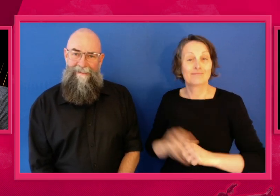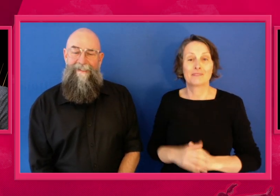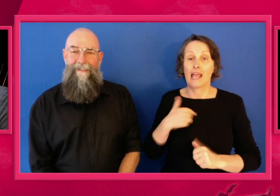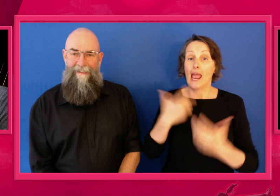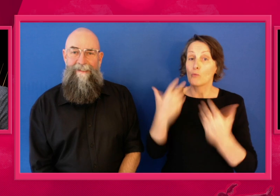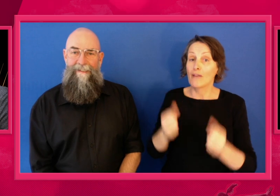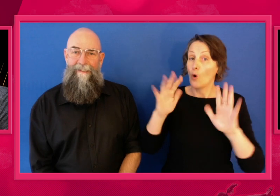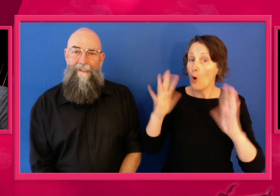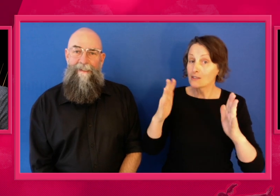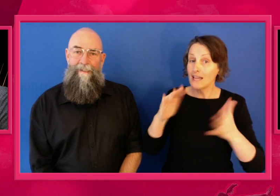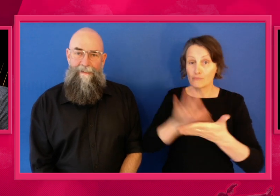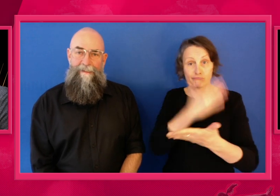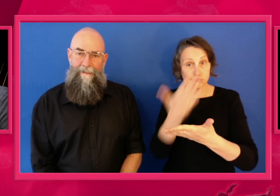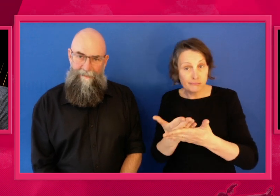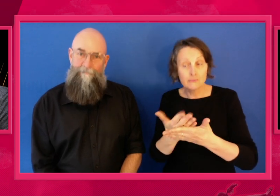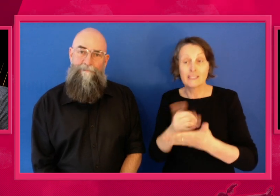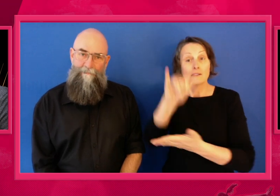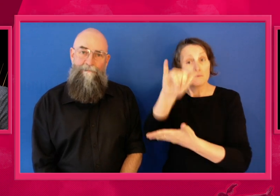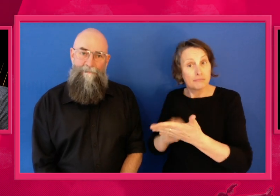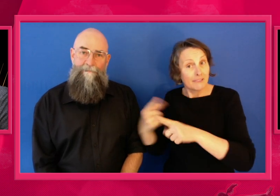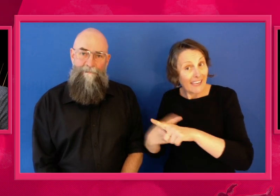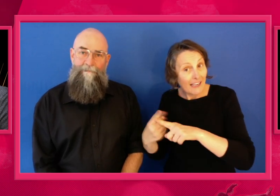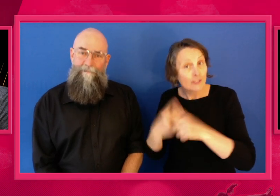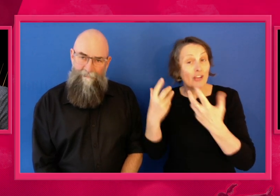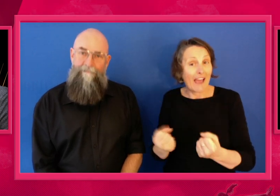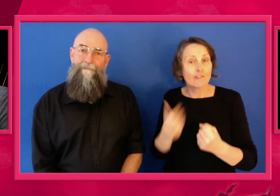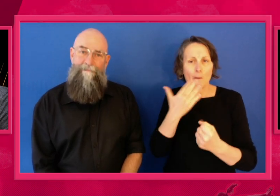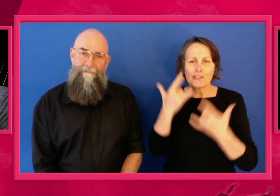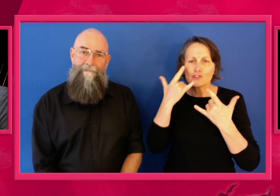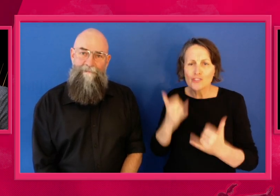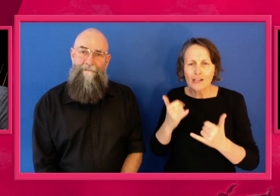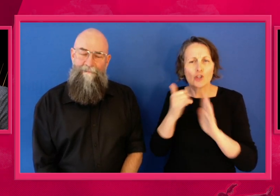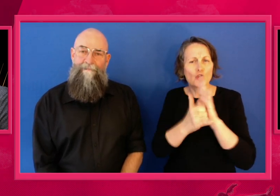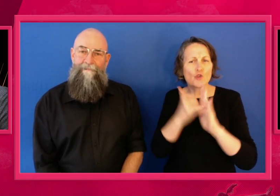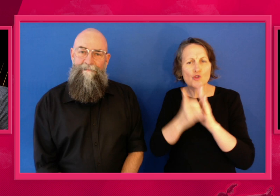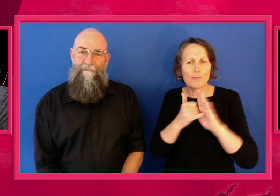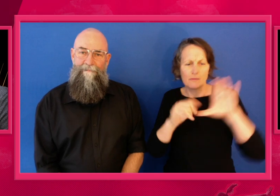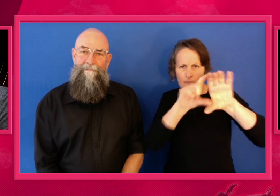too. So make sure you are checking out the YouTube channel. All of those links have been